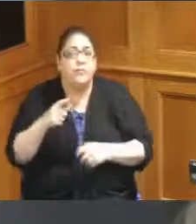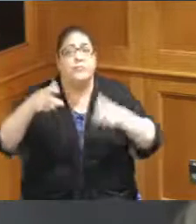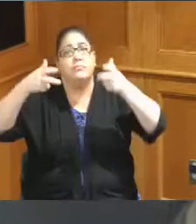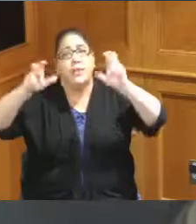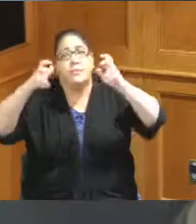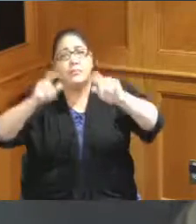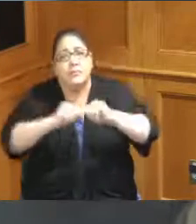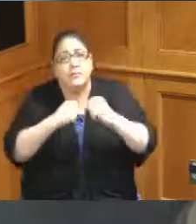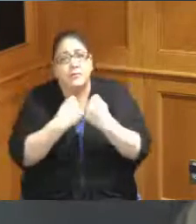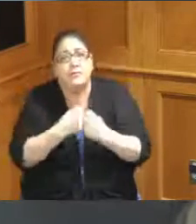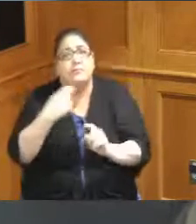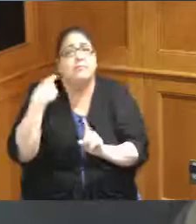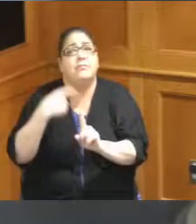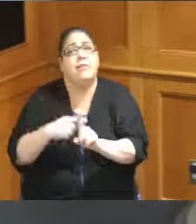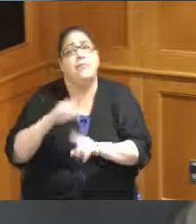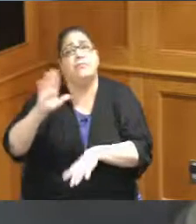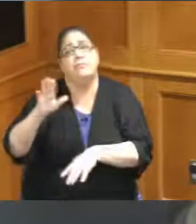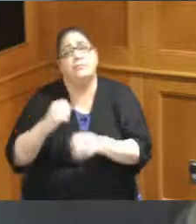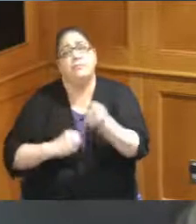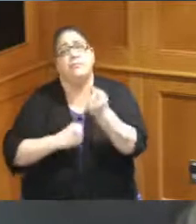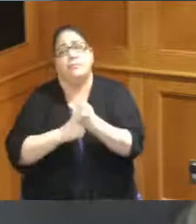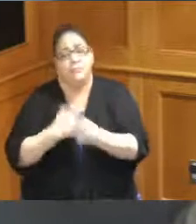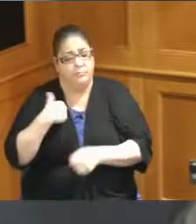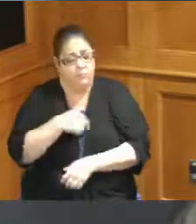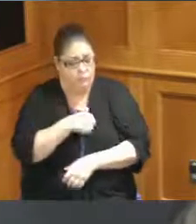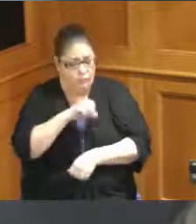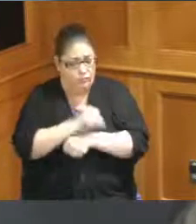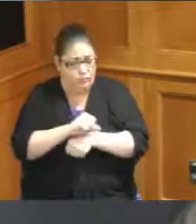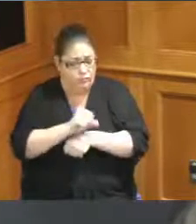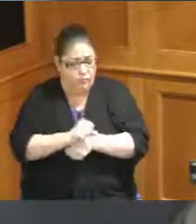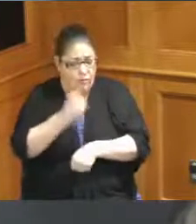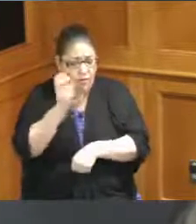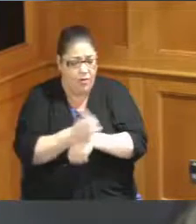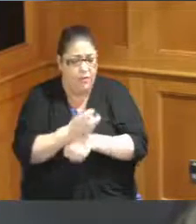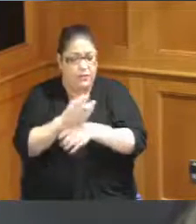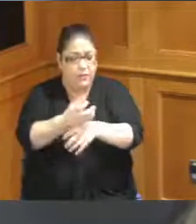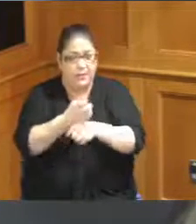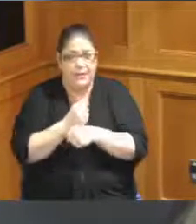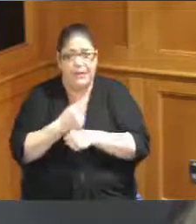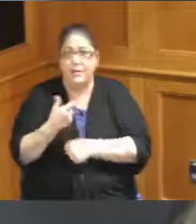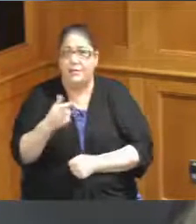also your support as you know we are working hard to get that gun range out